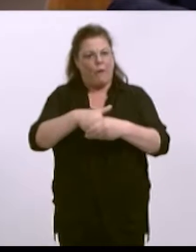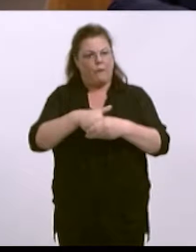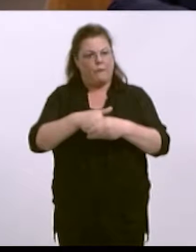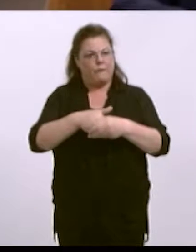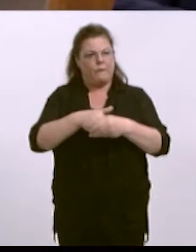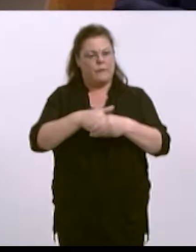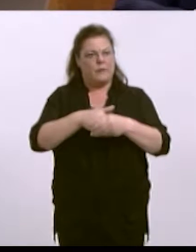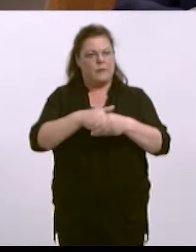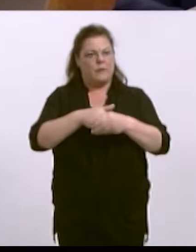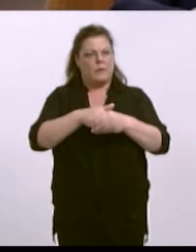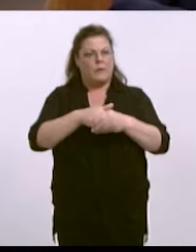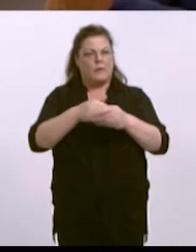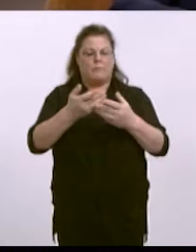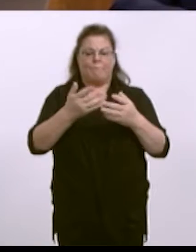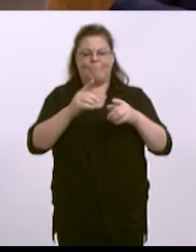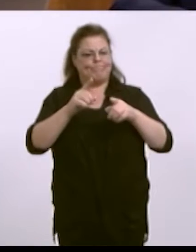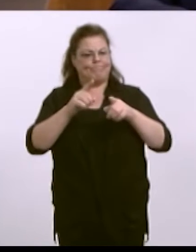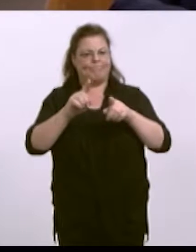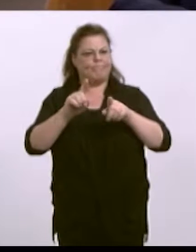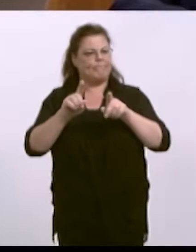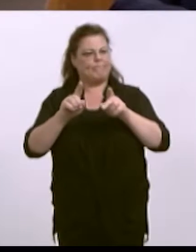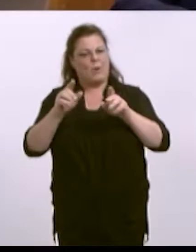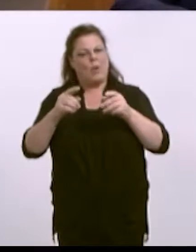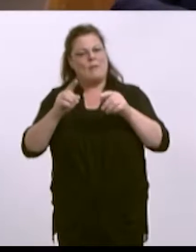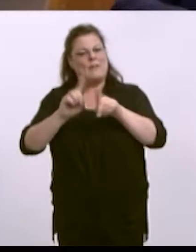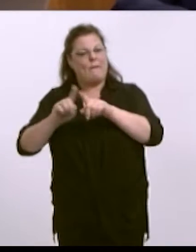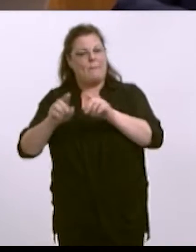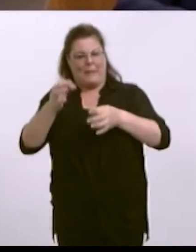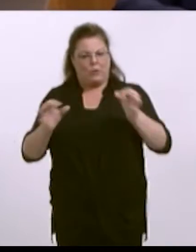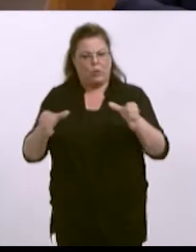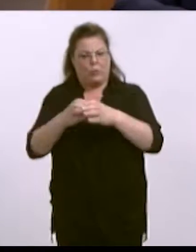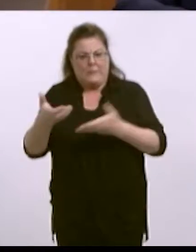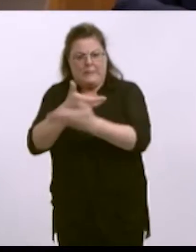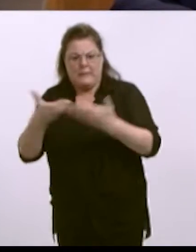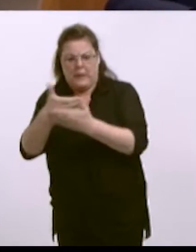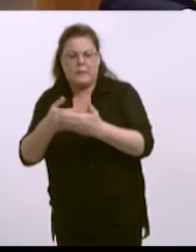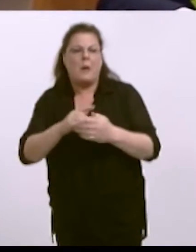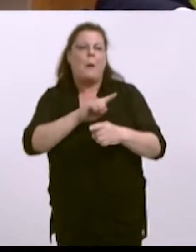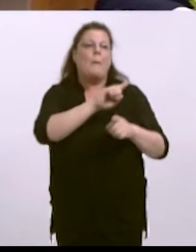awtistiaeth, a gaf i ddweud wrtho fe beth wnaeth y ddwy blaid ei gytuno yn Ùl ym mis